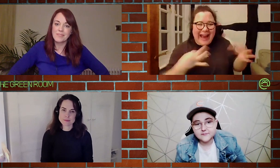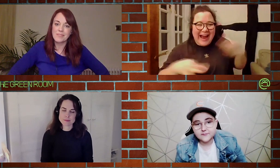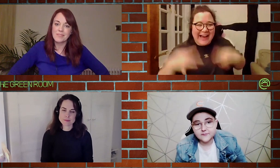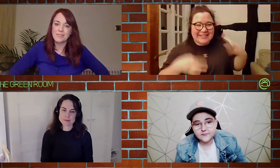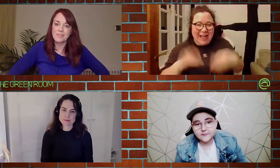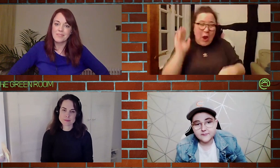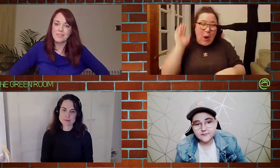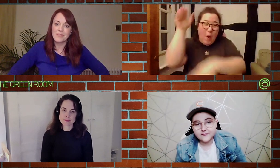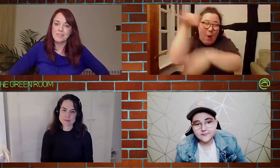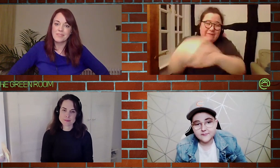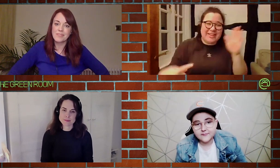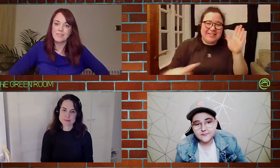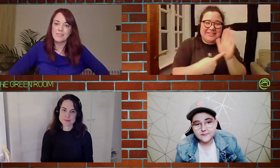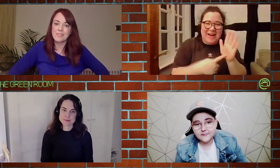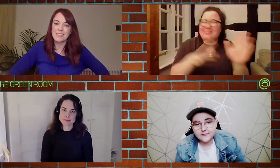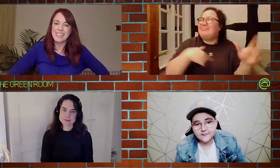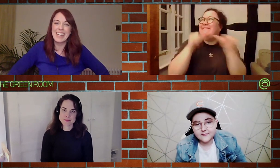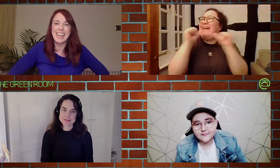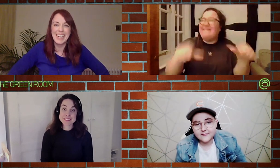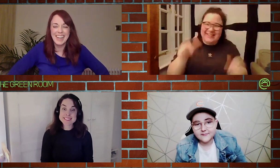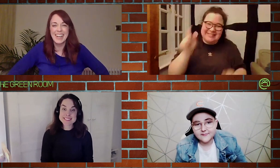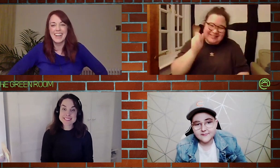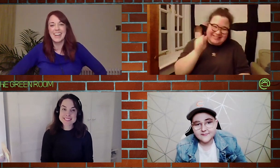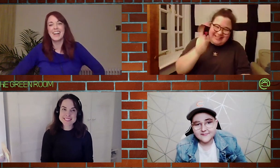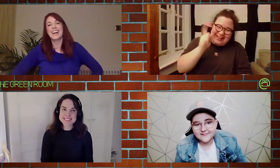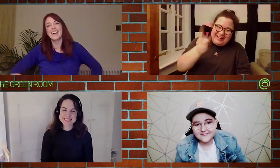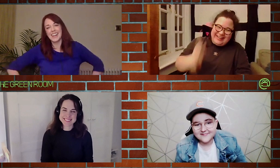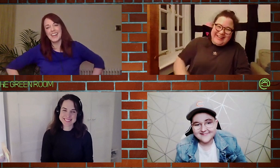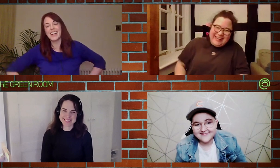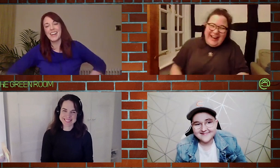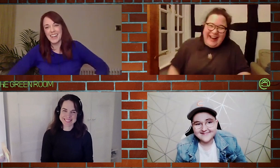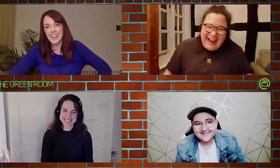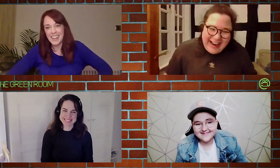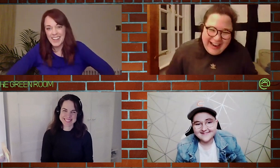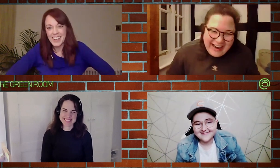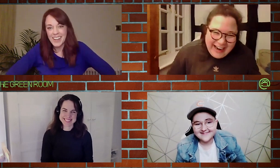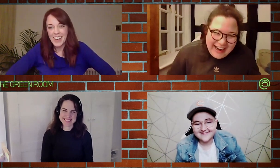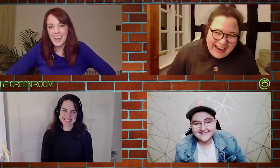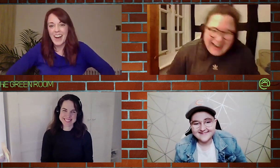is a bit hammy. Like it's really over the top acting. Which is my favorite.